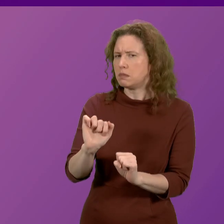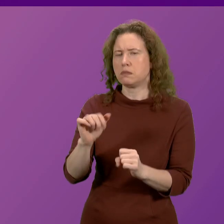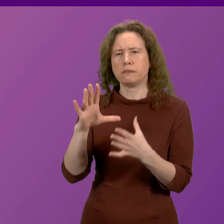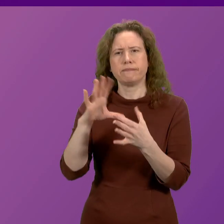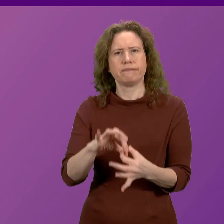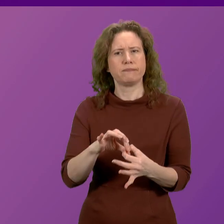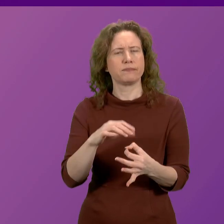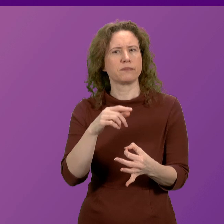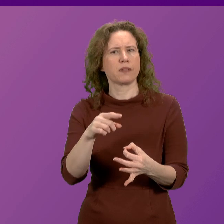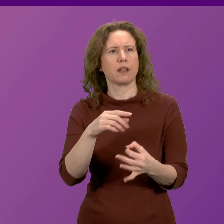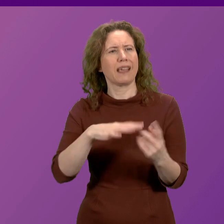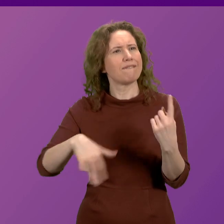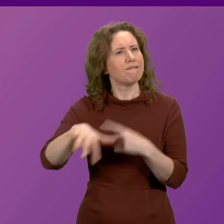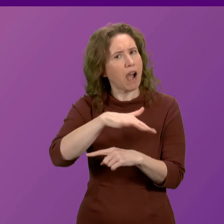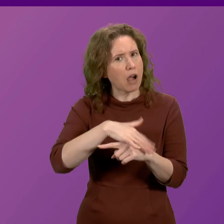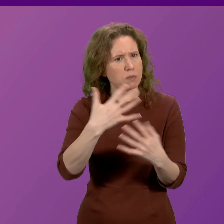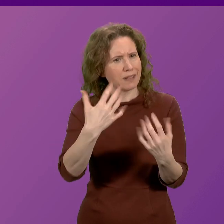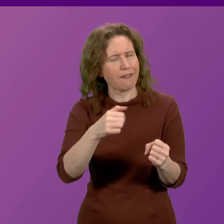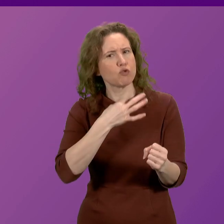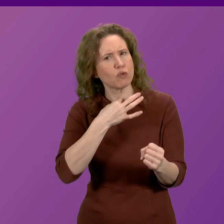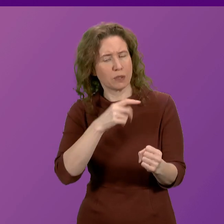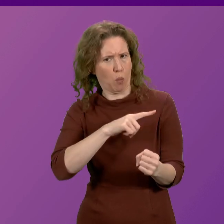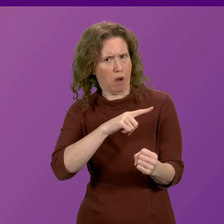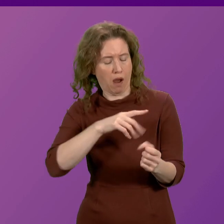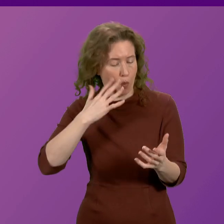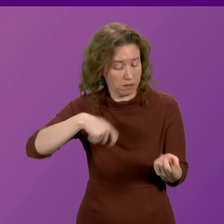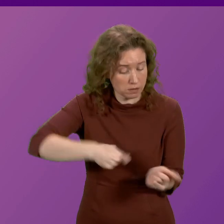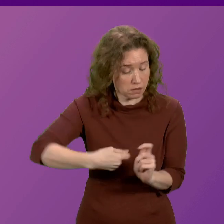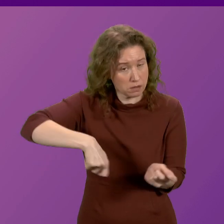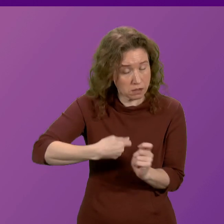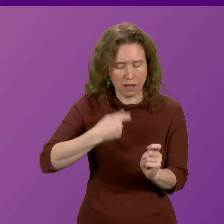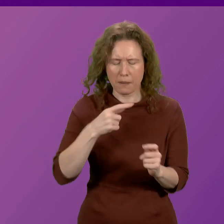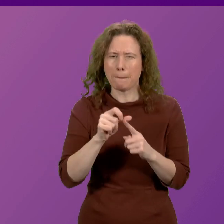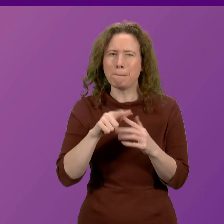potential risk to the environment of excessive removal of peat during excavation projects.